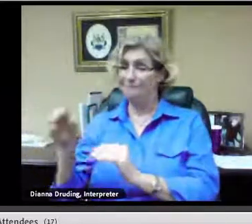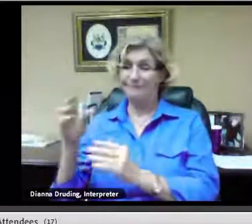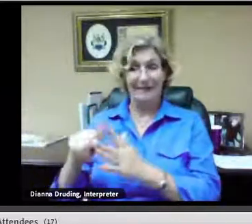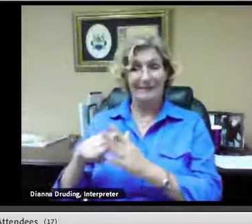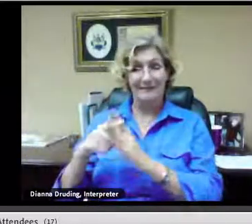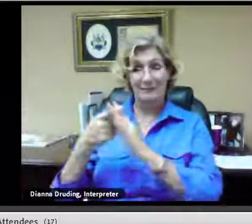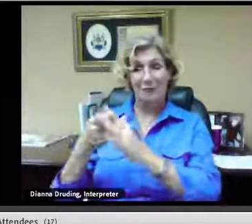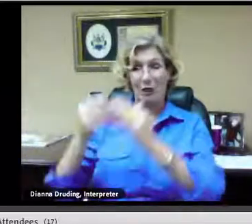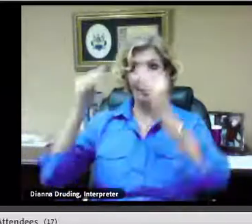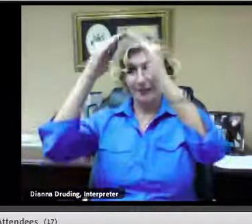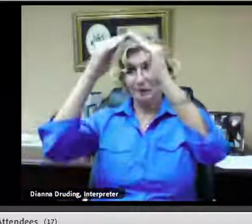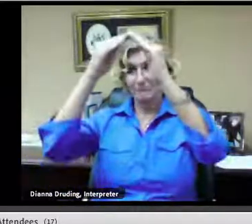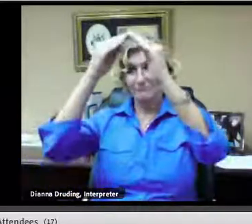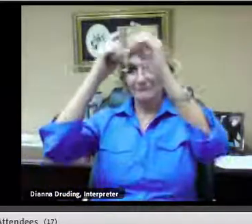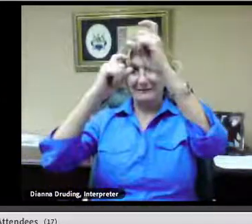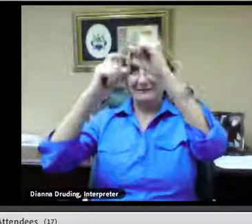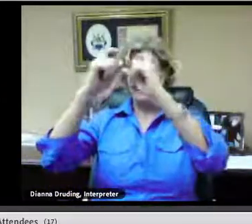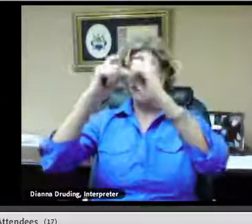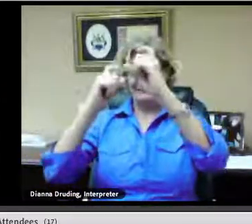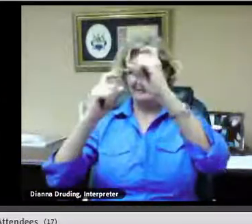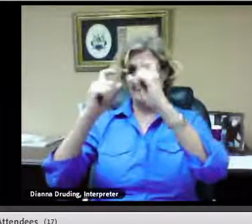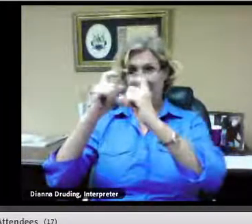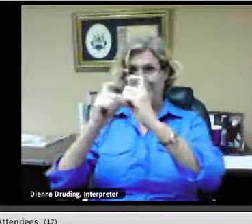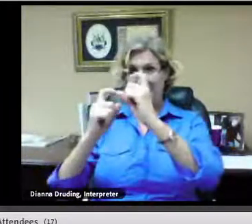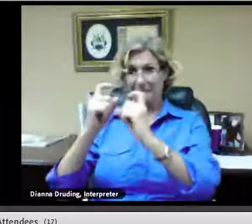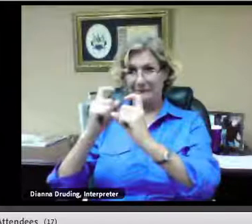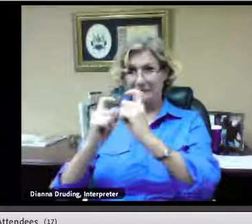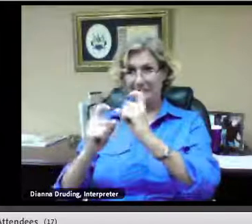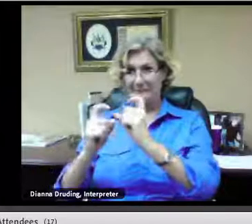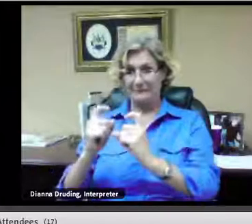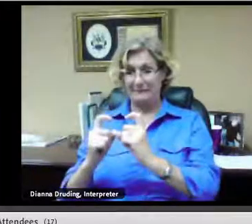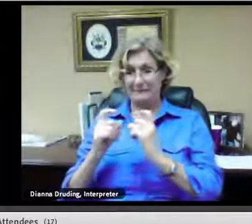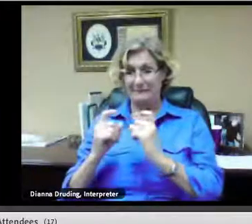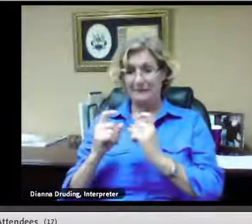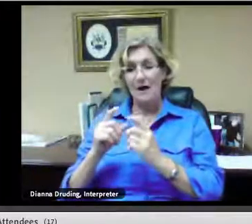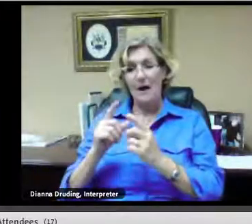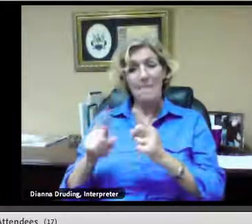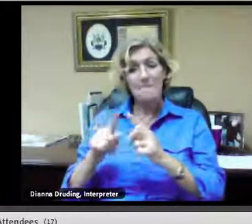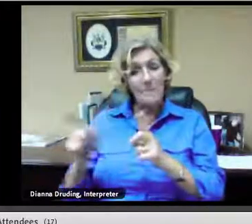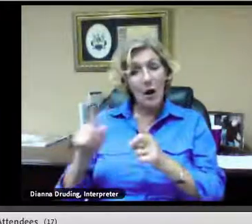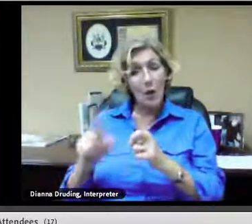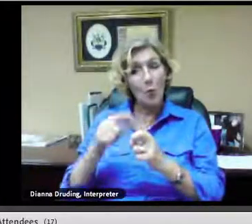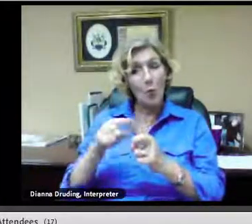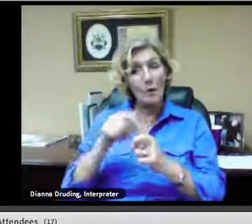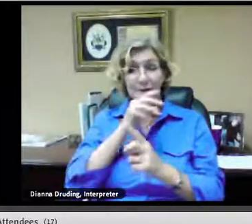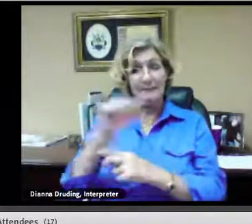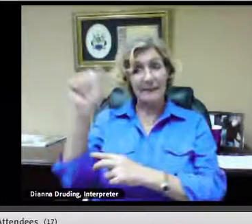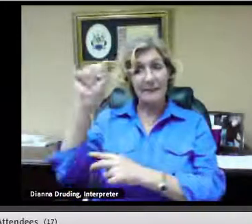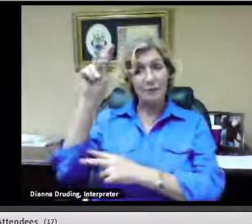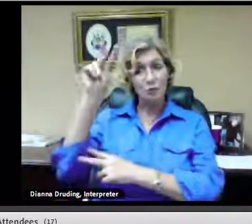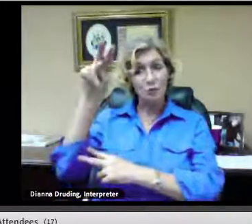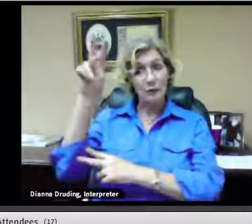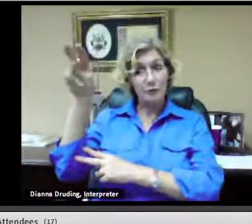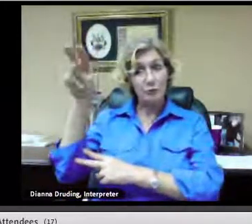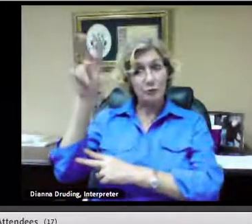by the time he reaches 22 or 23, that's about the best you're going to see from him." You know, and at the time, we're like,